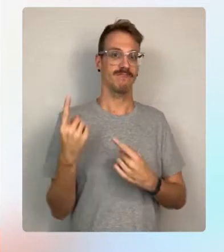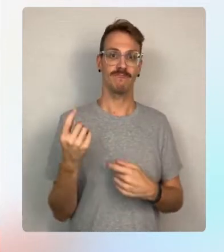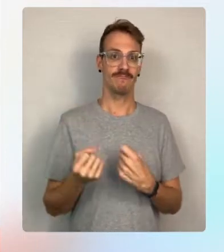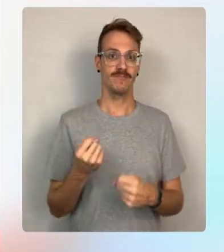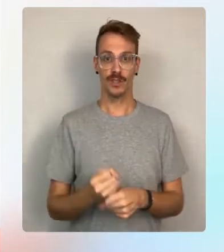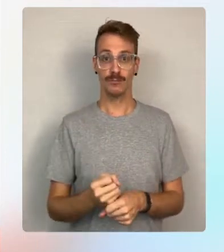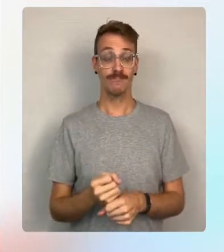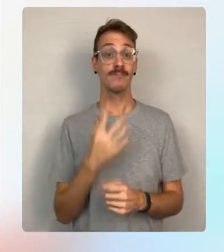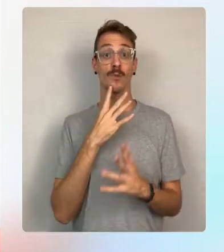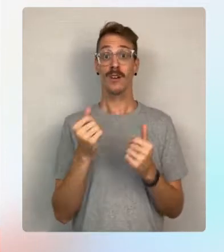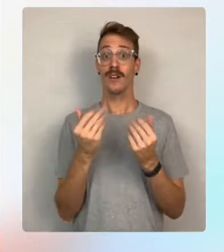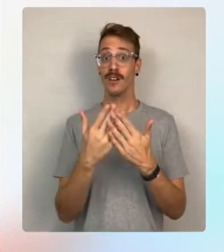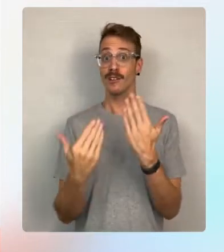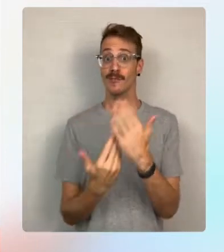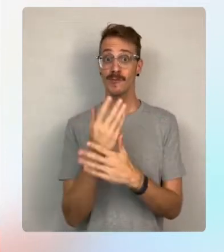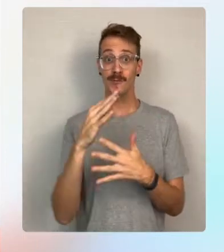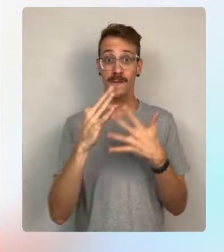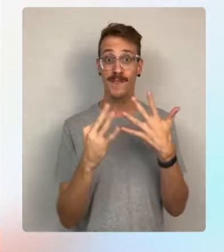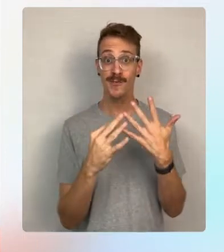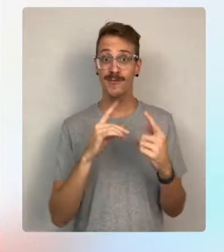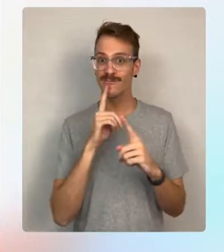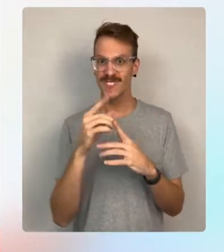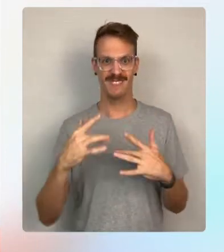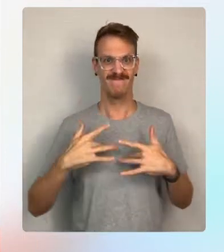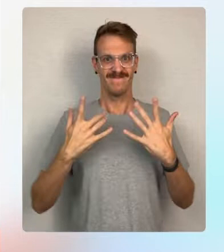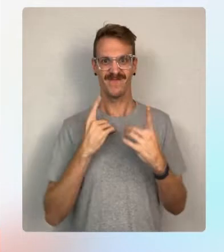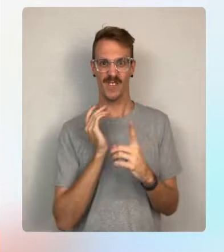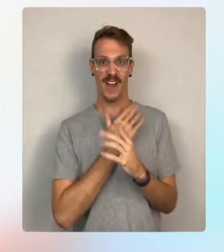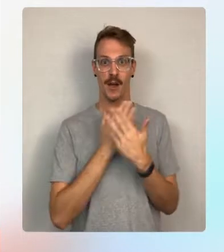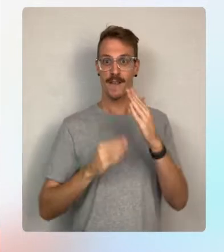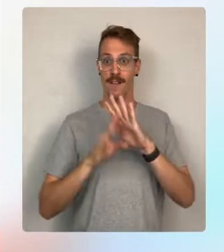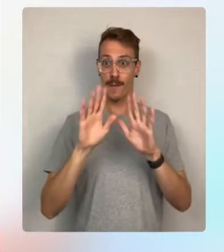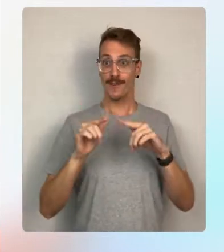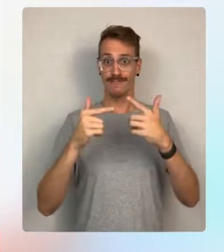We'll present to you a new feature that we're really excited for our devs to get their hands on: